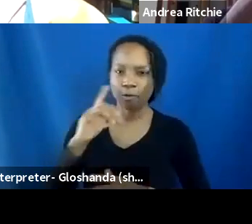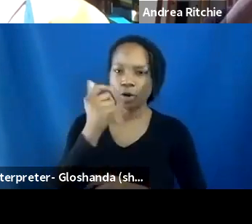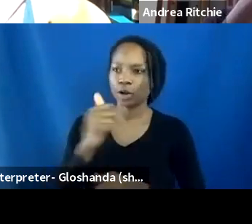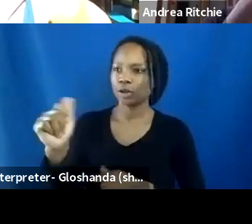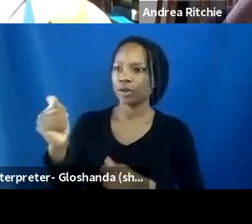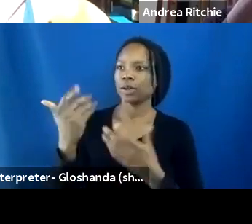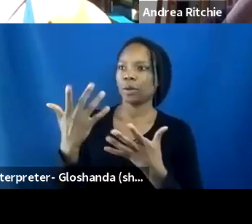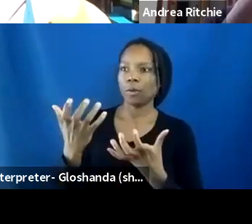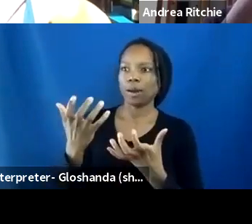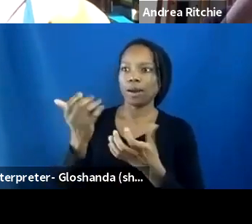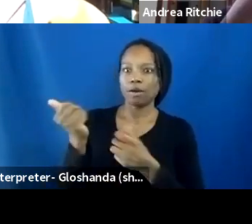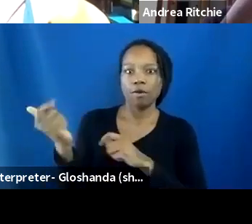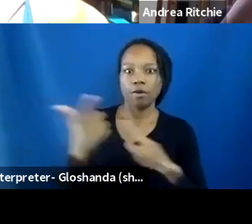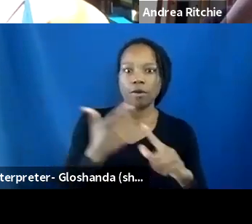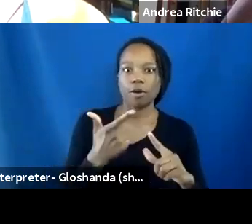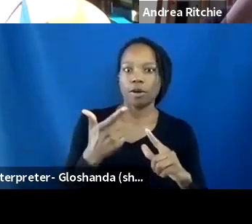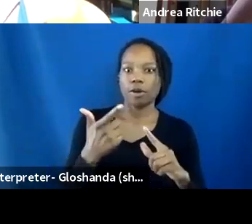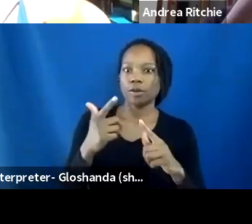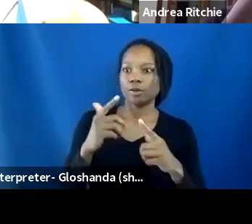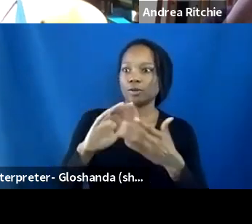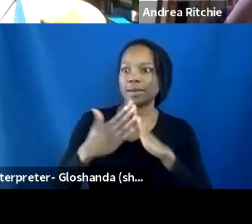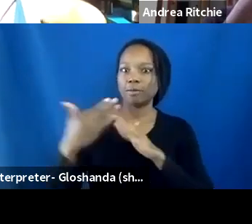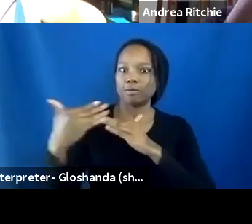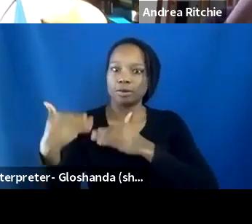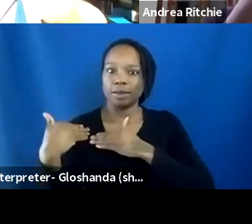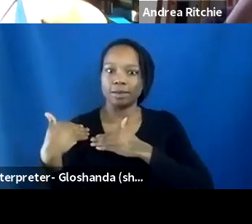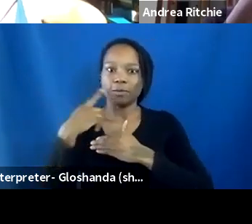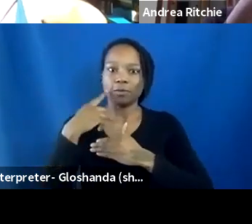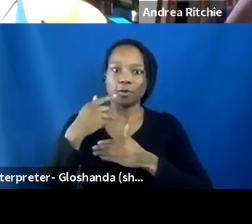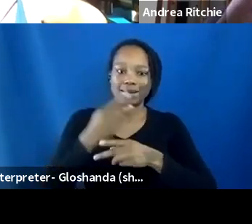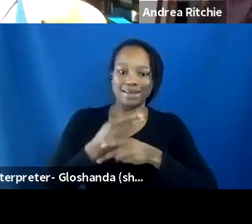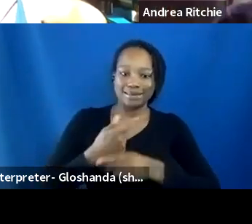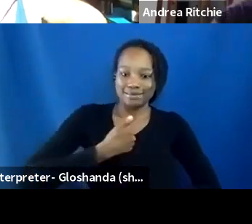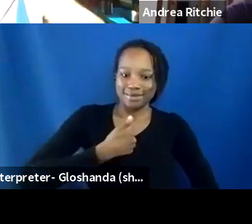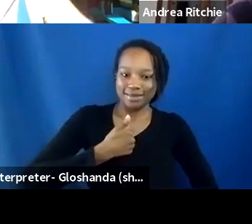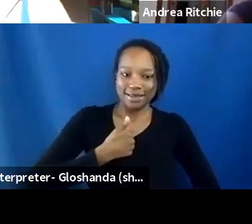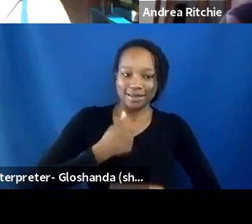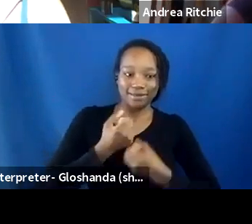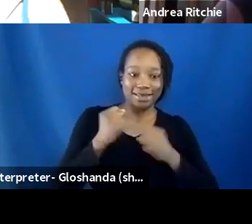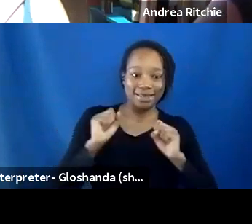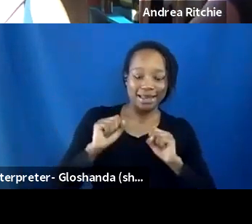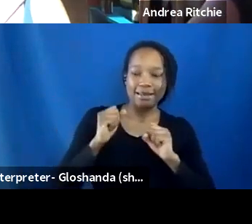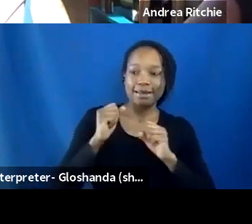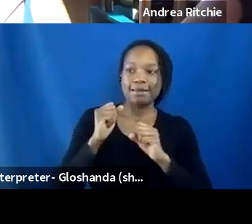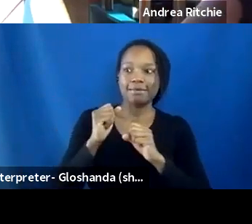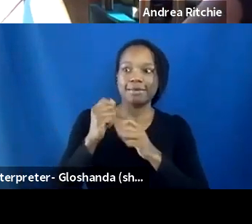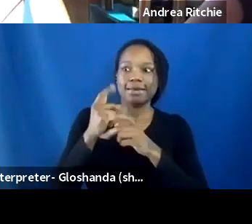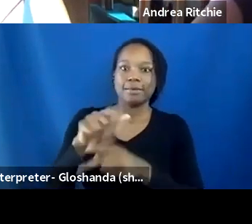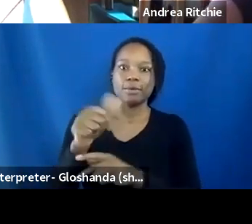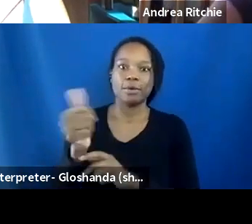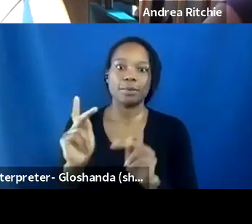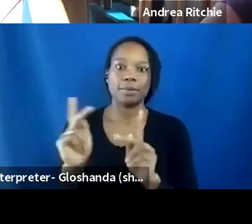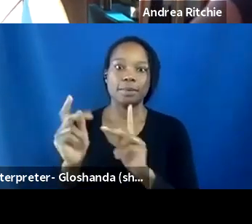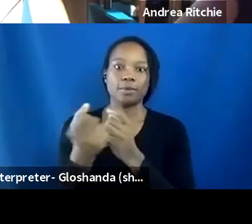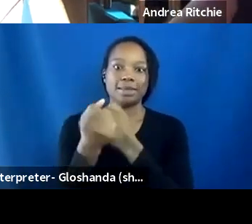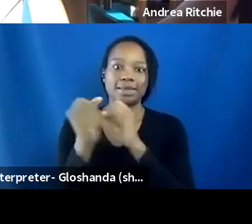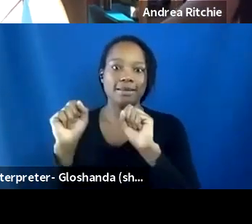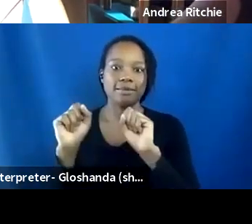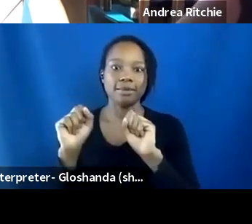for keeping ourselves in each other's space. There is no external answer that will come.